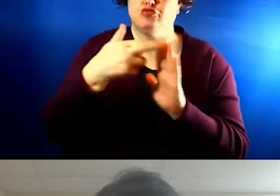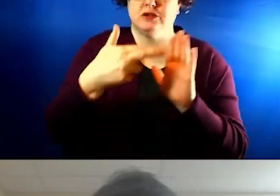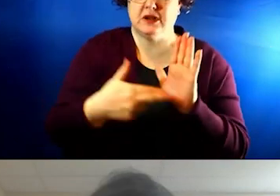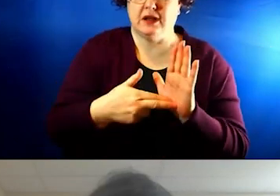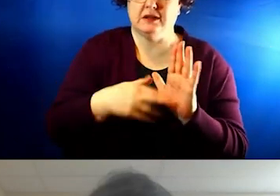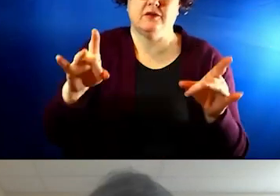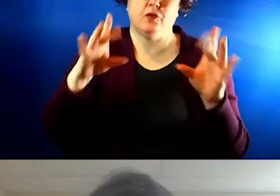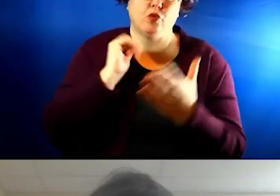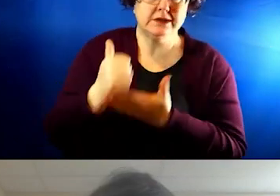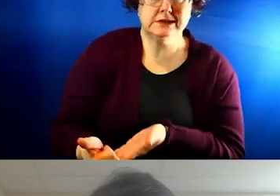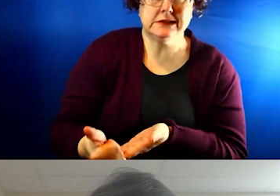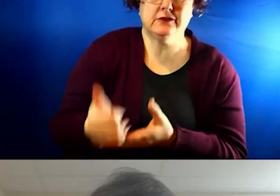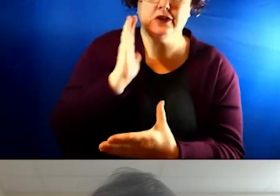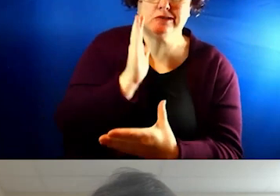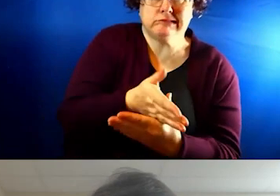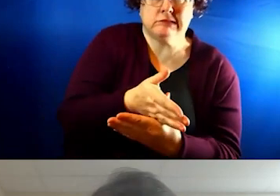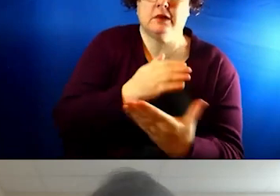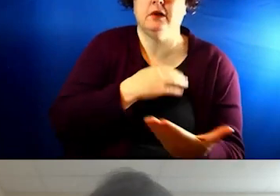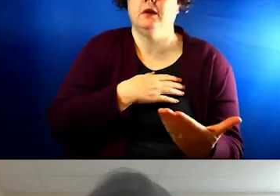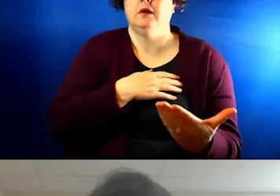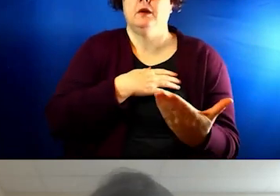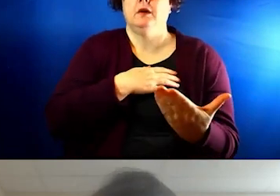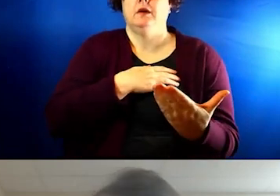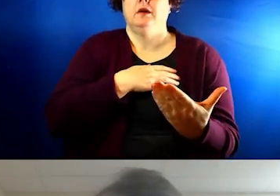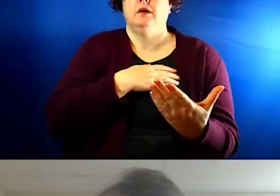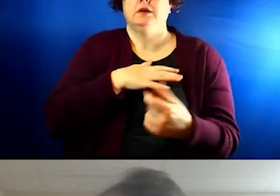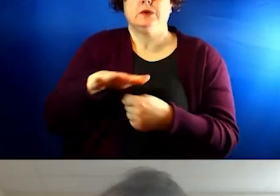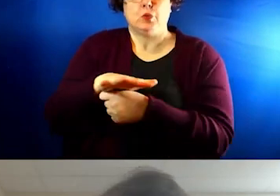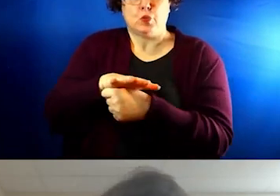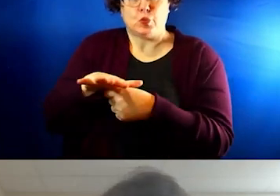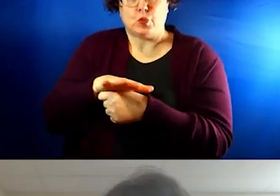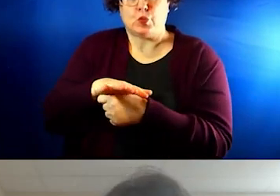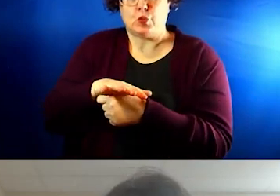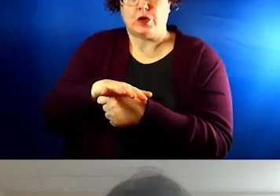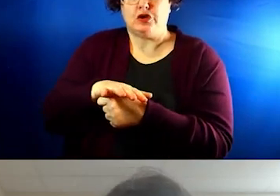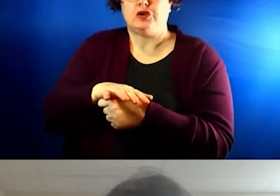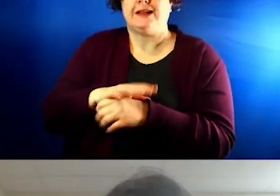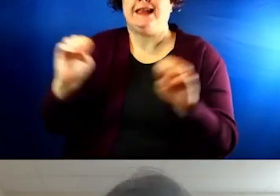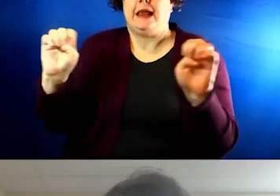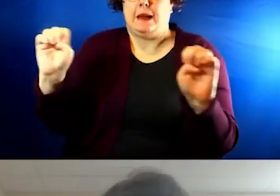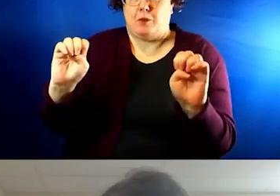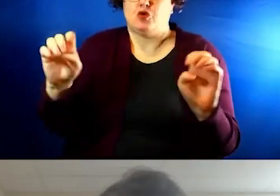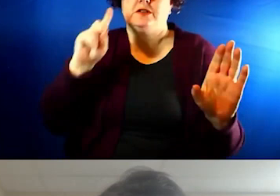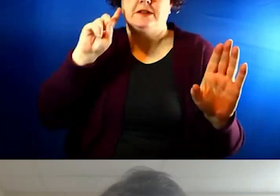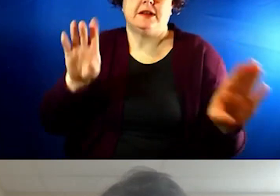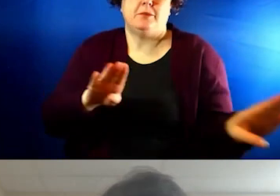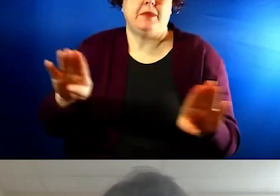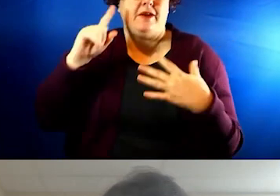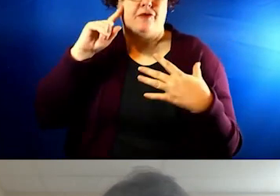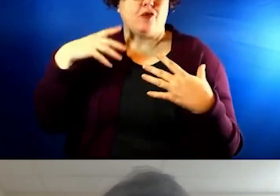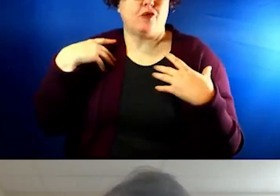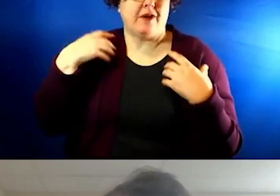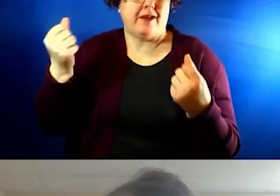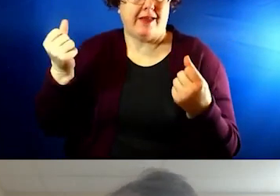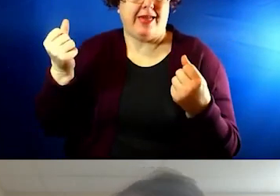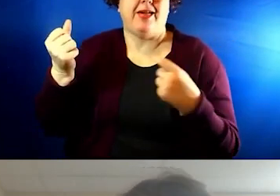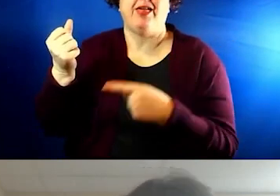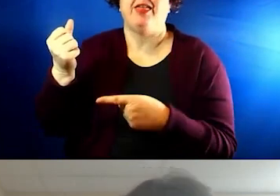FOR US, WE ARE WORKING TO A REGIONAL CRISIS CENTER WITH DOLPHIN COUNTY,